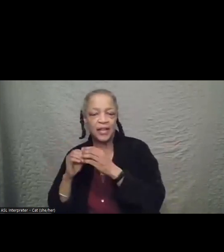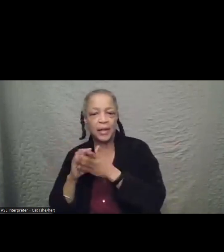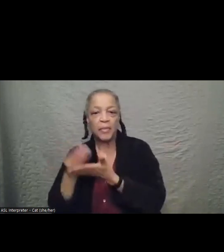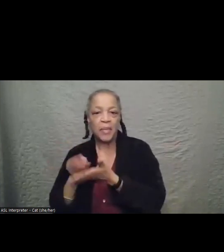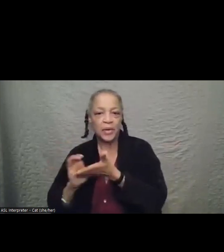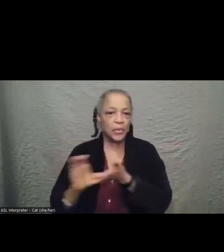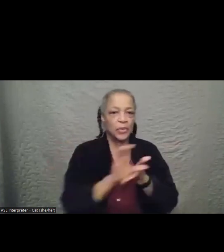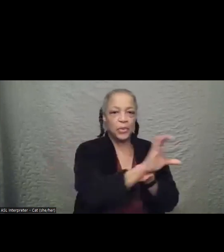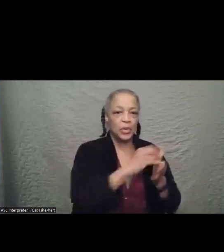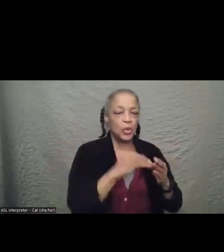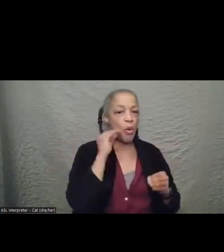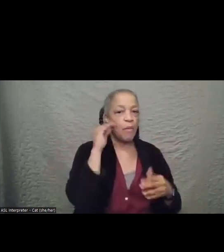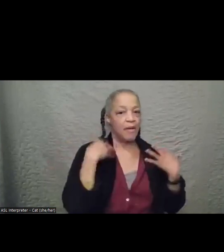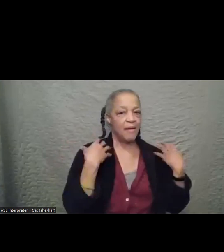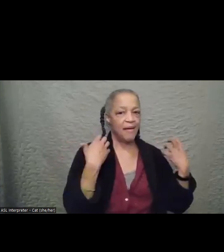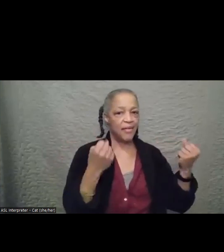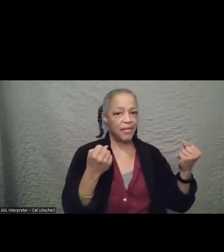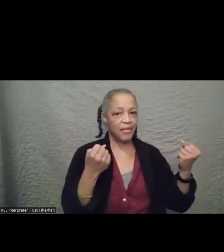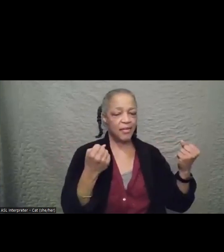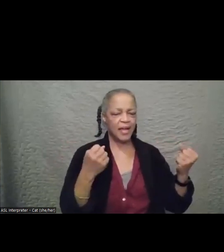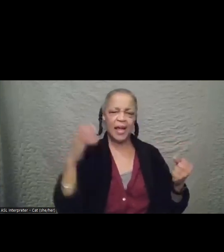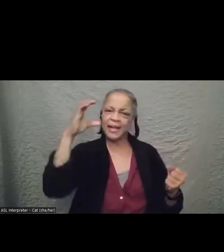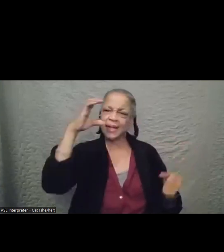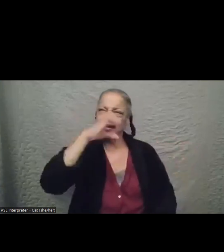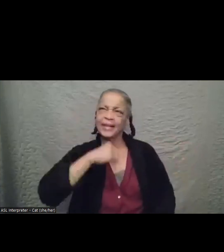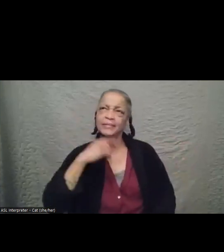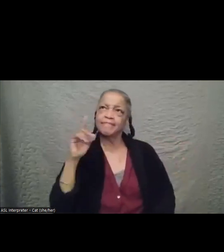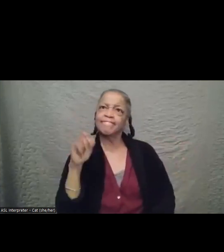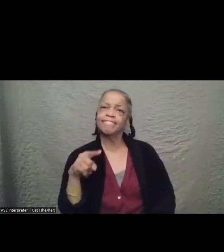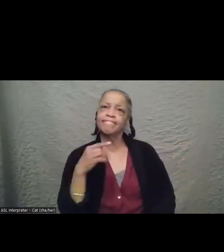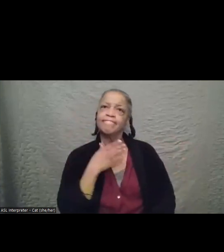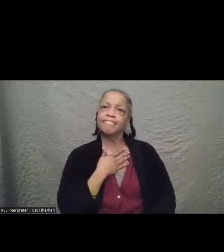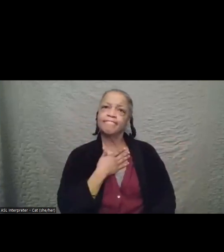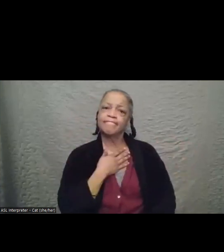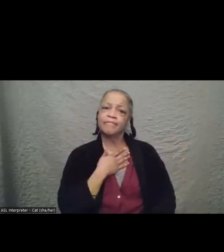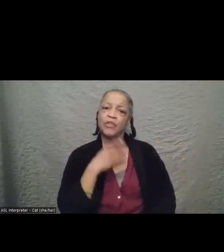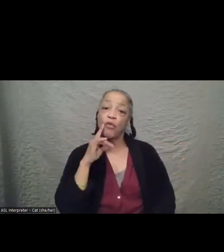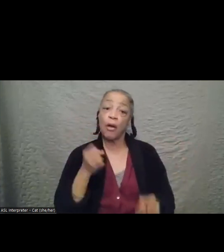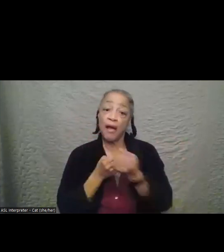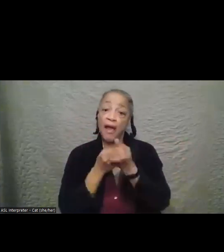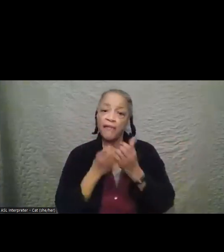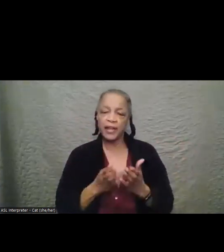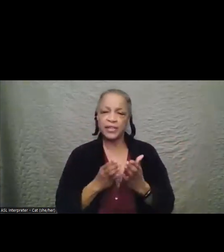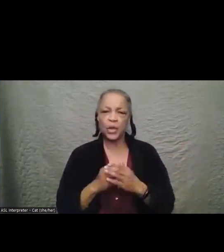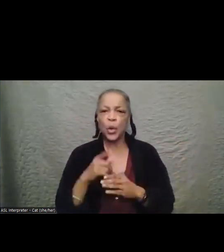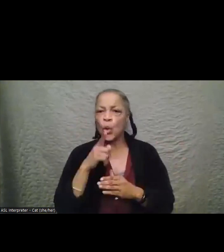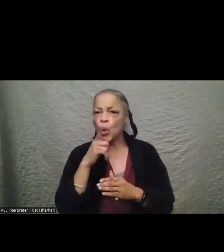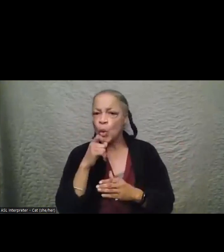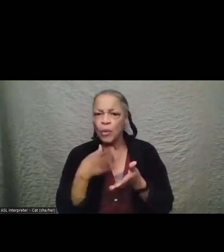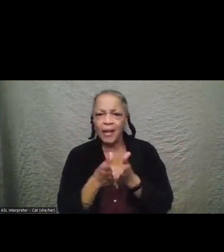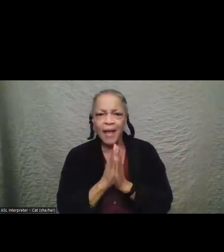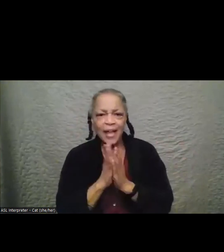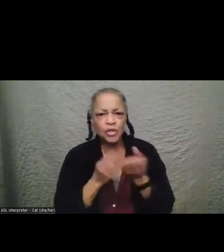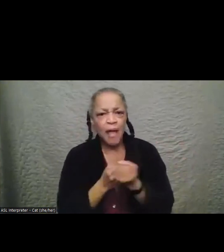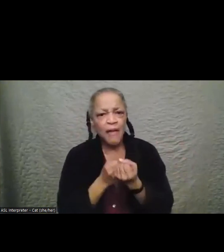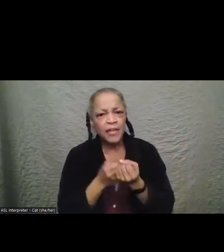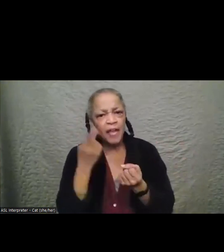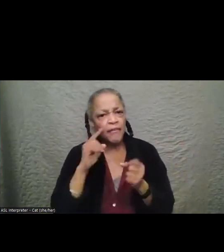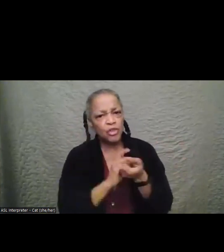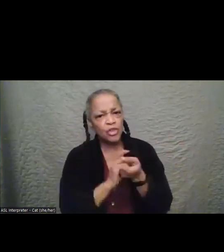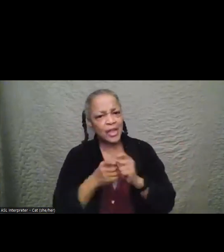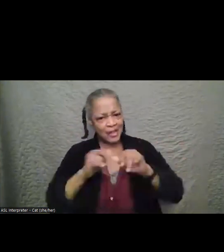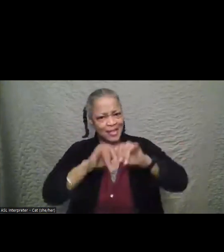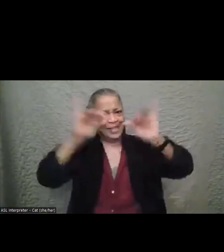health , I guess have a question , advocates, to whom do we turn for change within the systems?